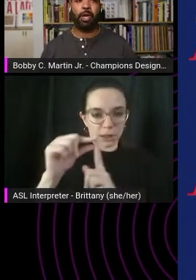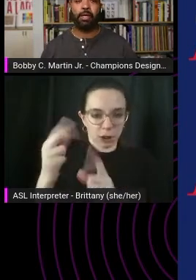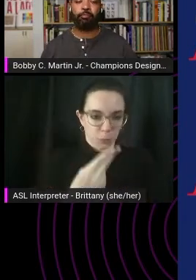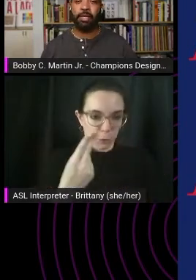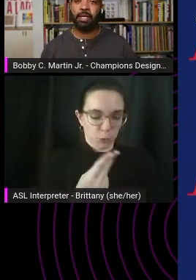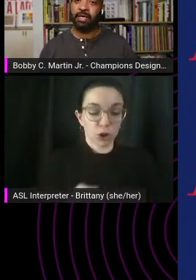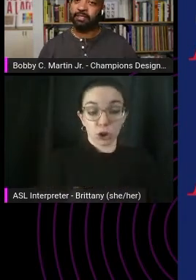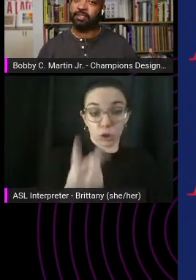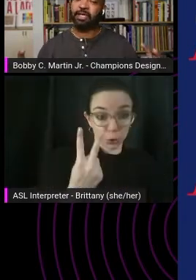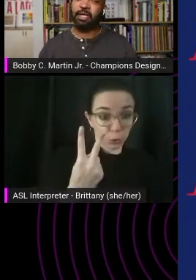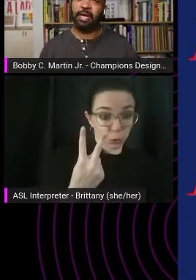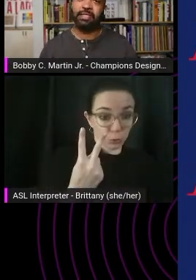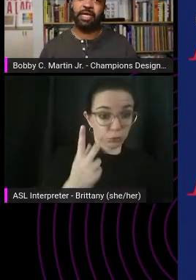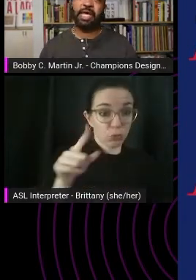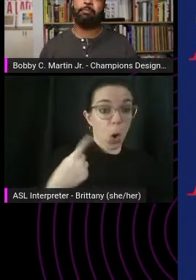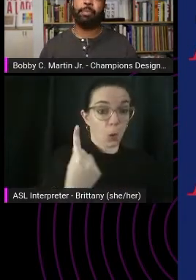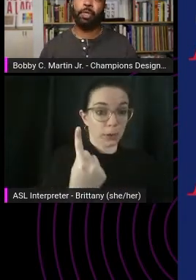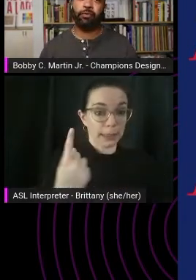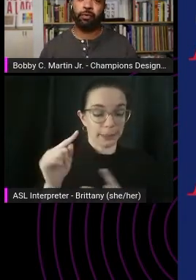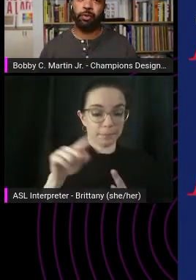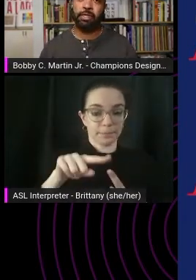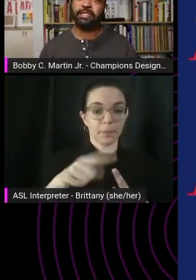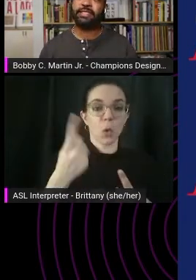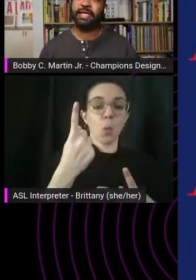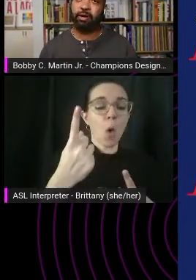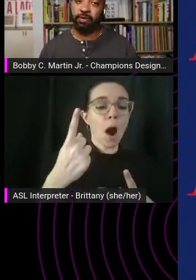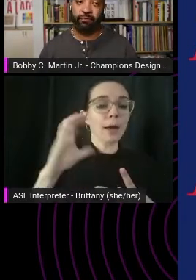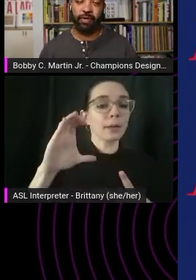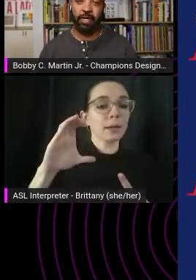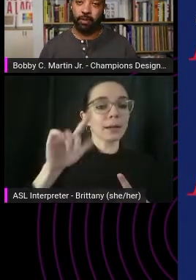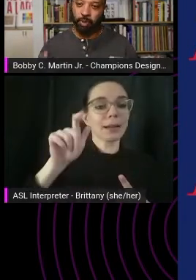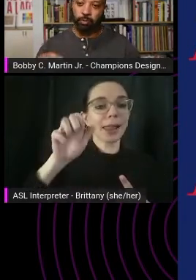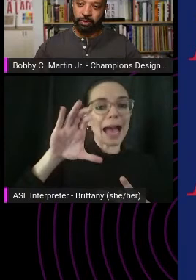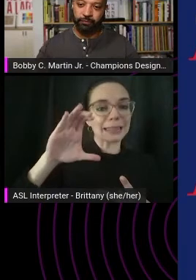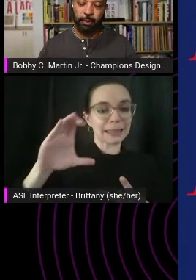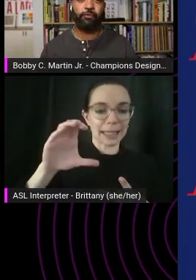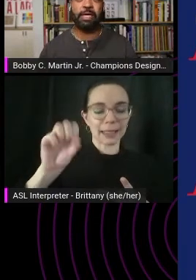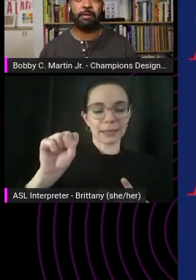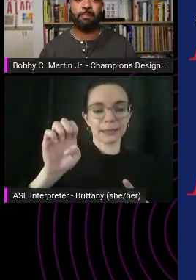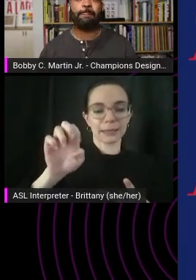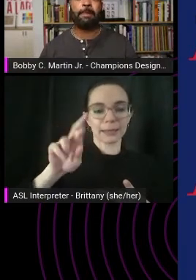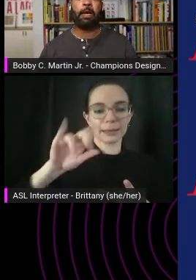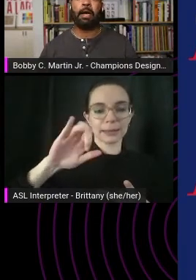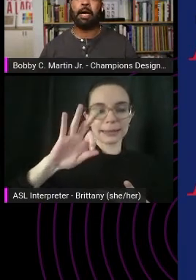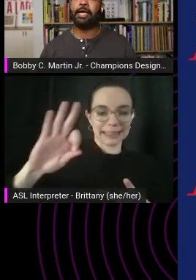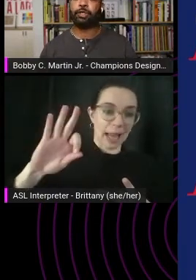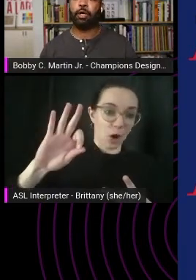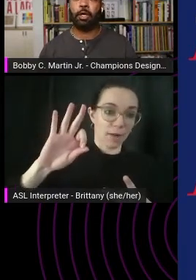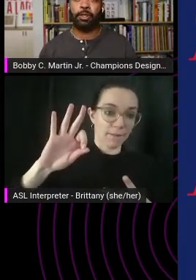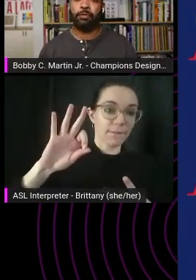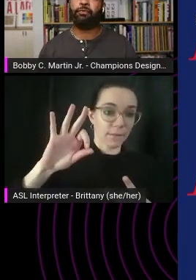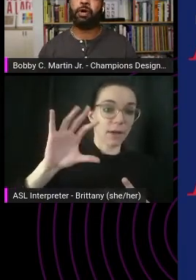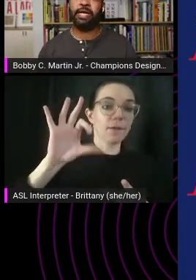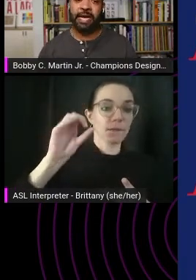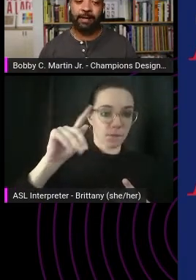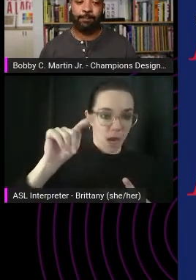One is this classic and beautiful serif font, the one with the little feet. It's called Fournier.